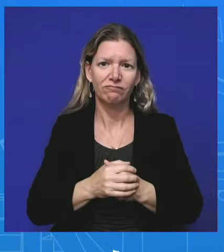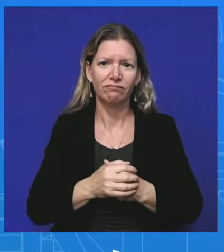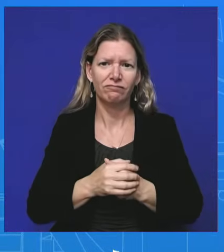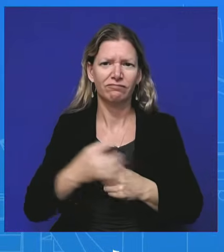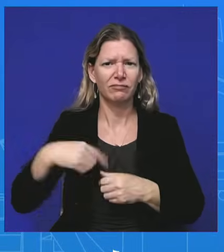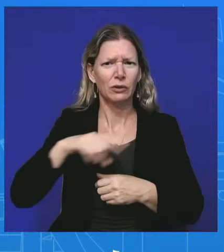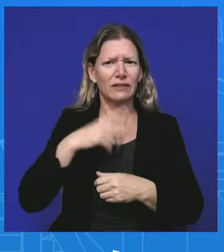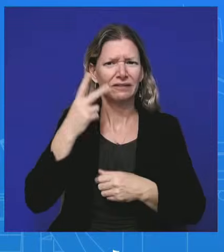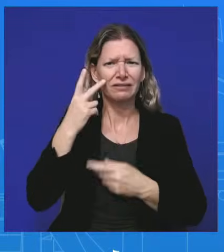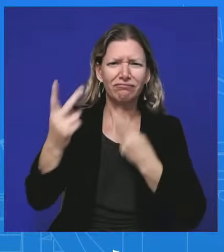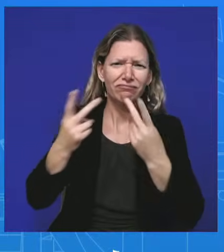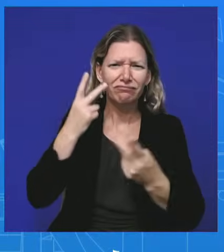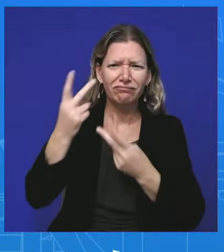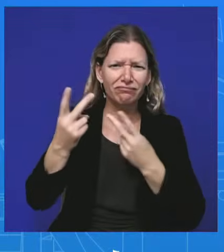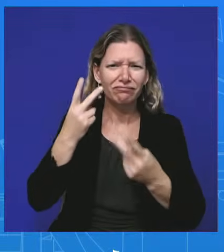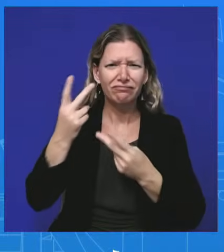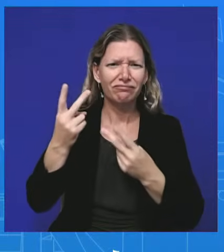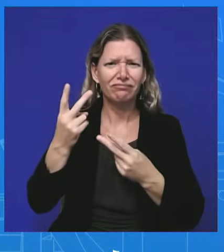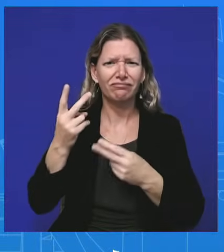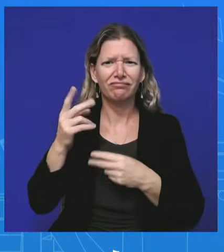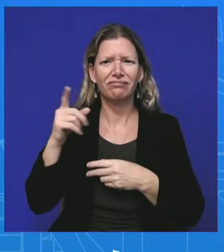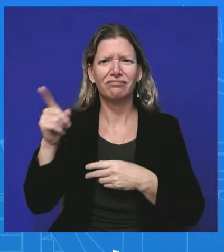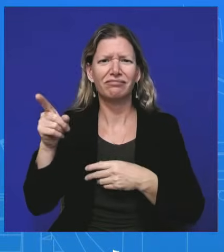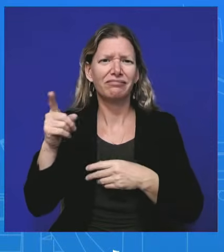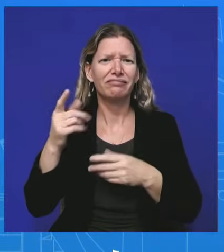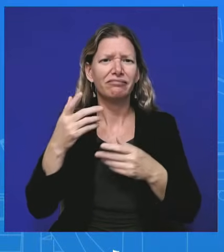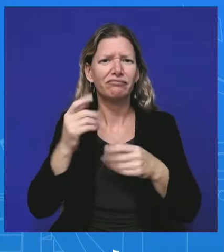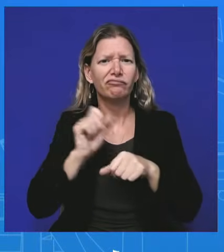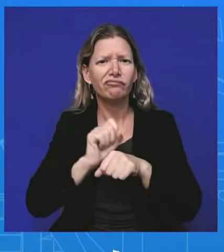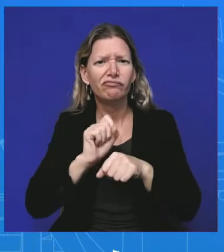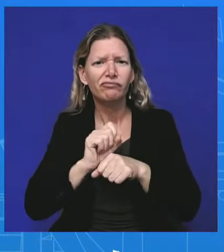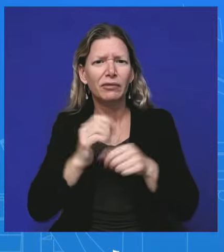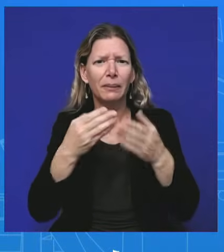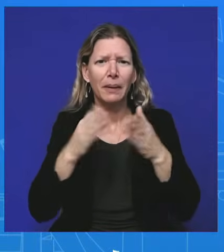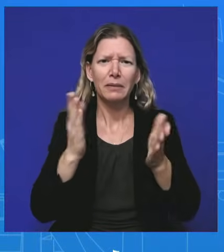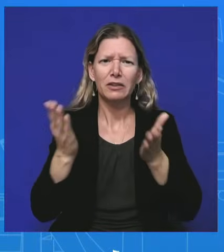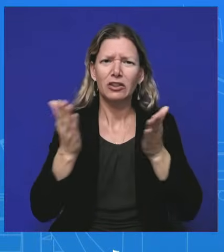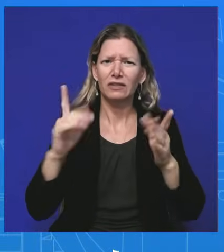public servant, to be more exact. And, you know -- and when it comes to this difficult moment